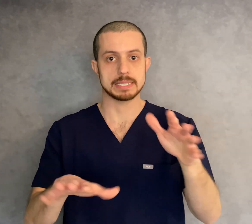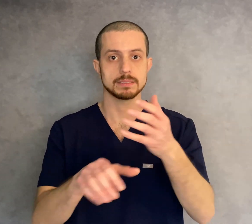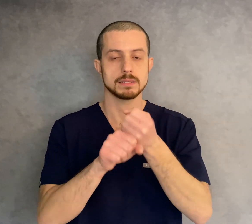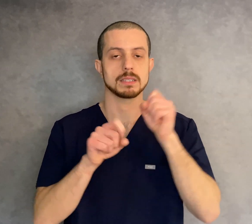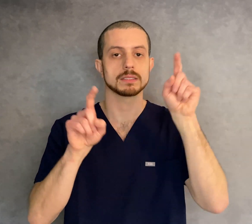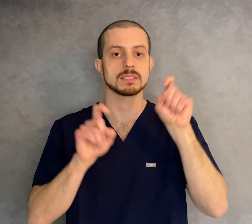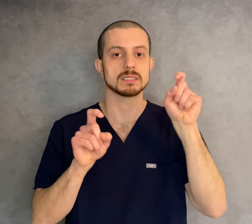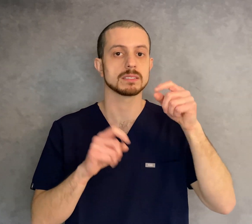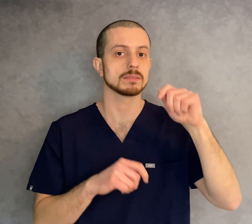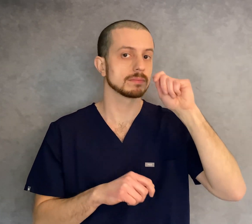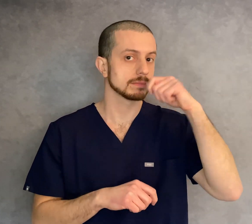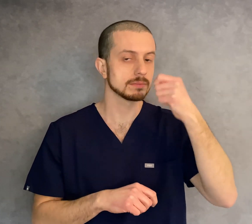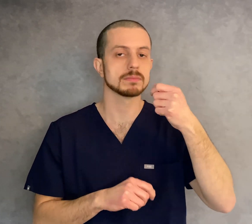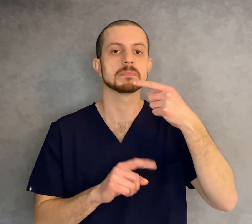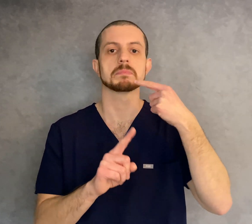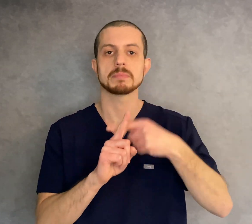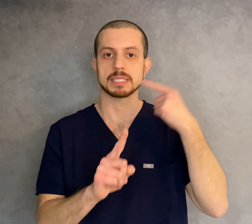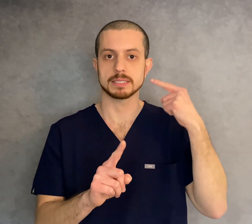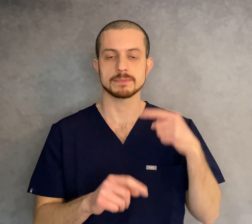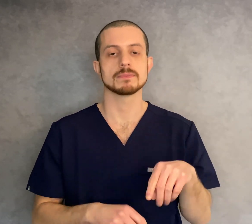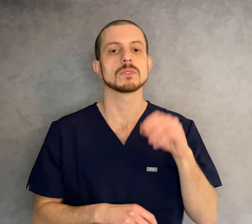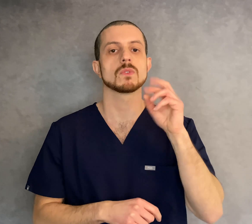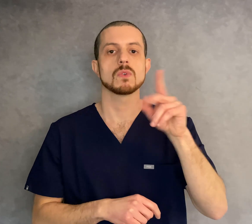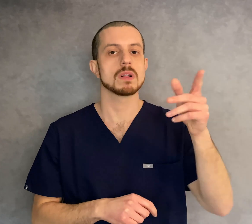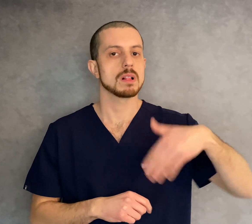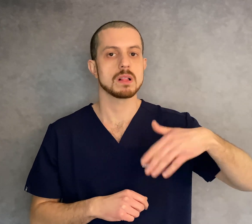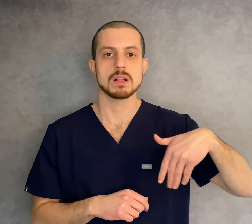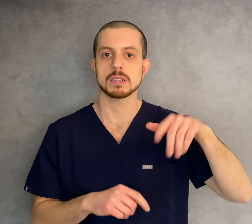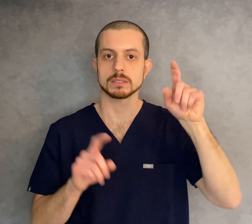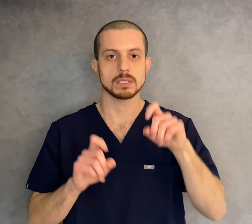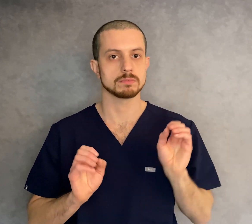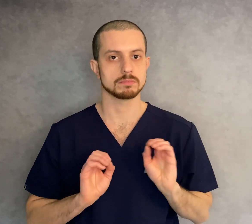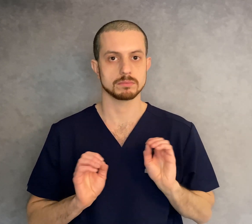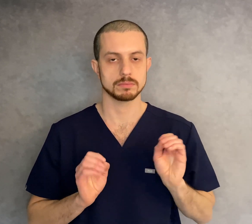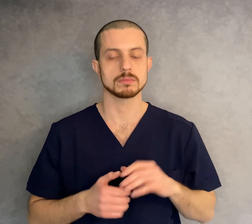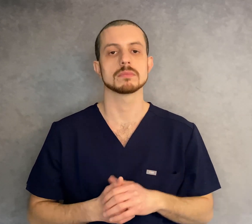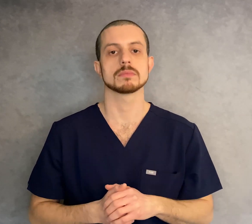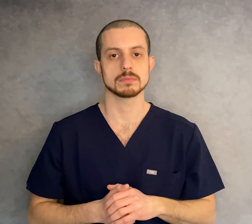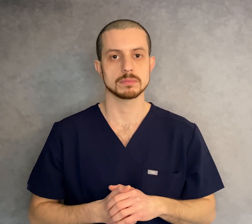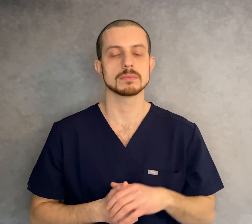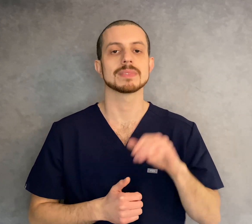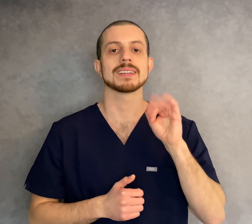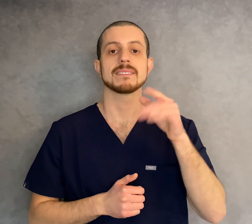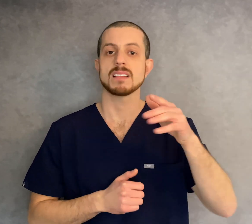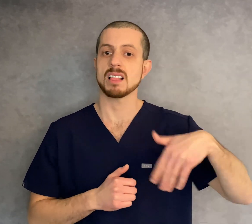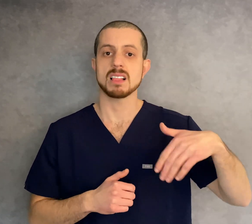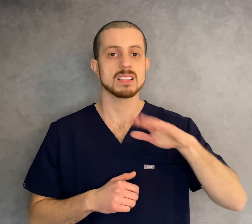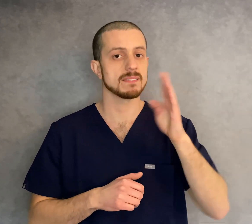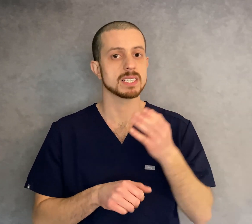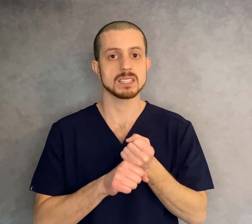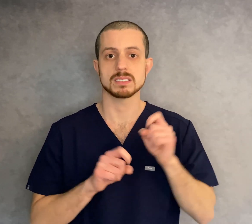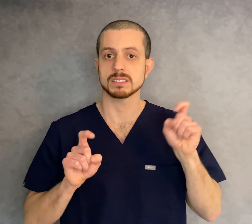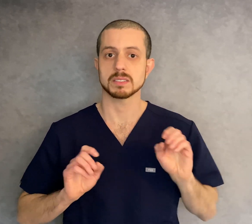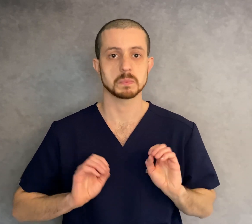received a positive result for COVID-19 or if you have not been tested. If you've never been tested